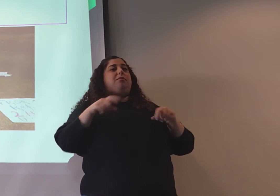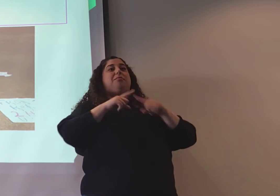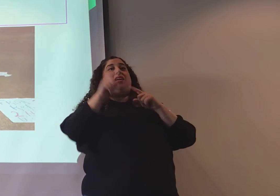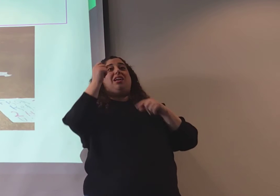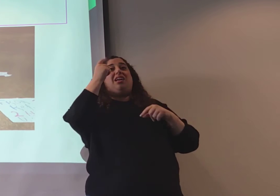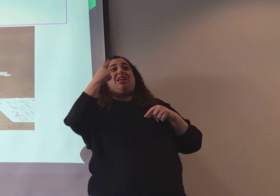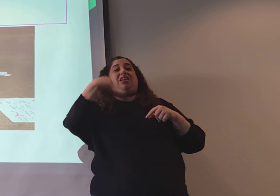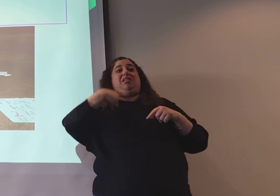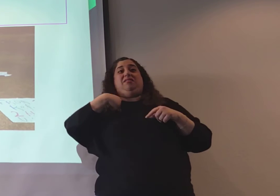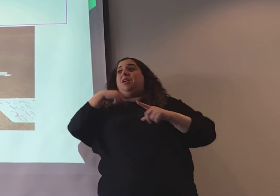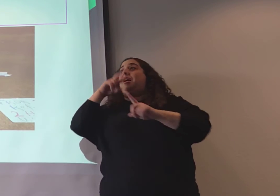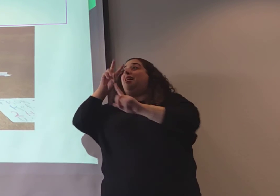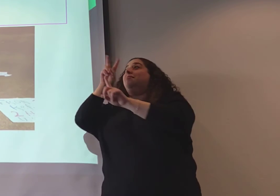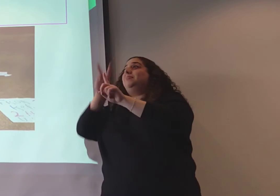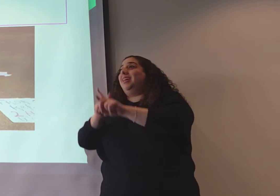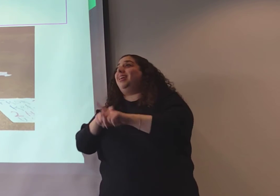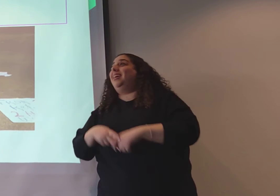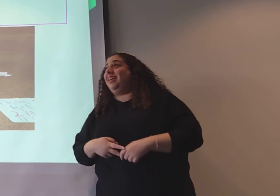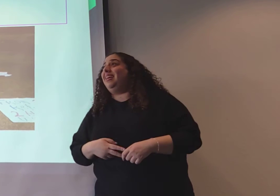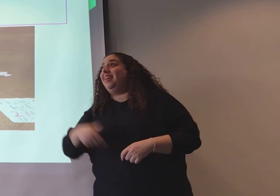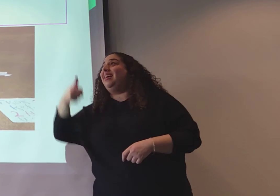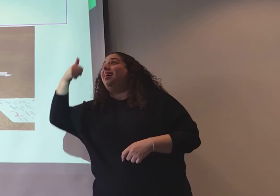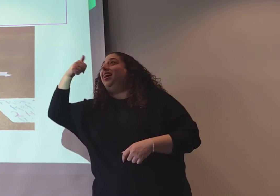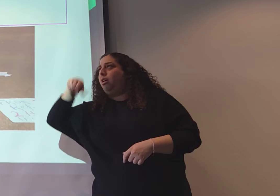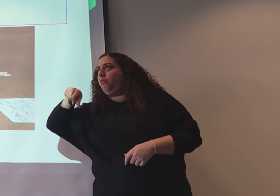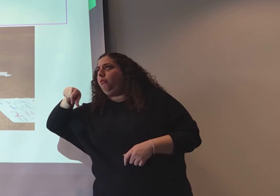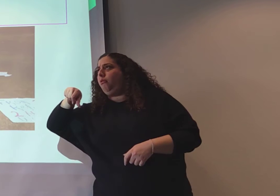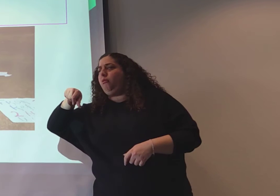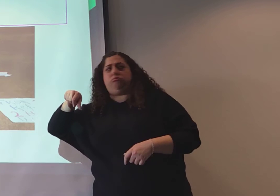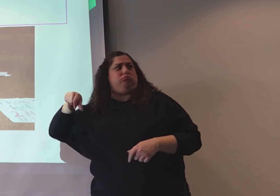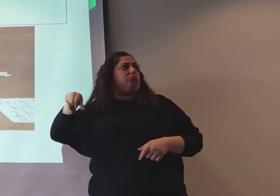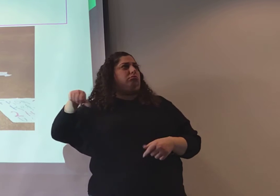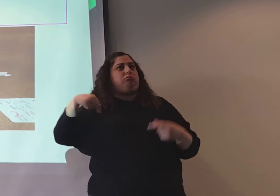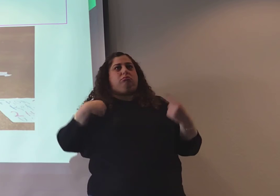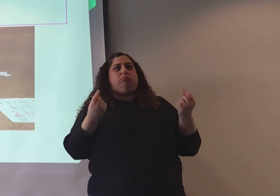Is this in the city of San Diego or outside the city of San Diego?